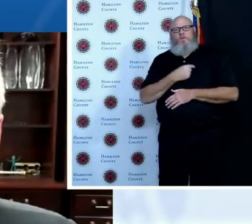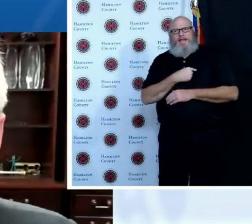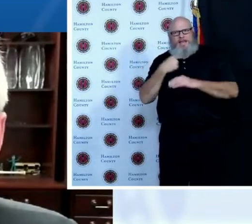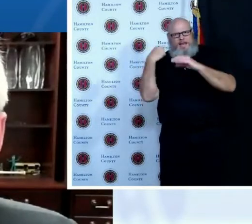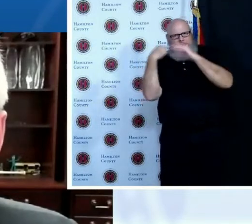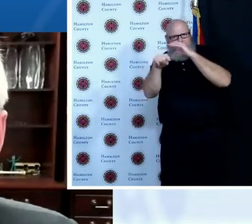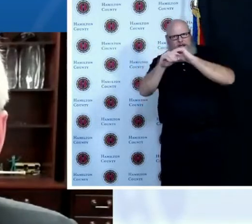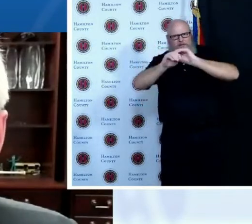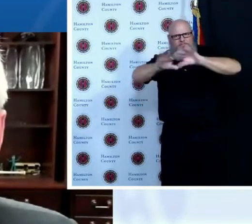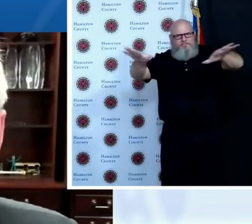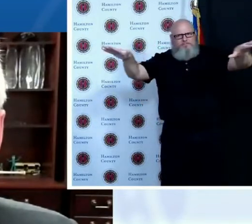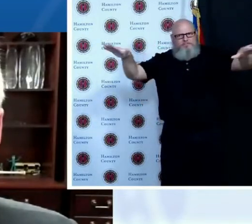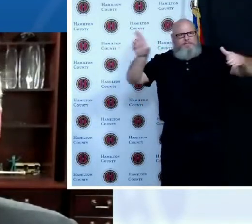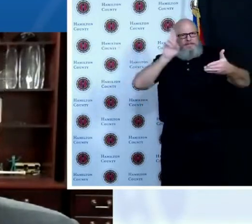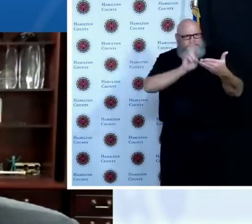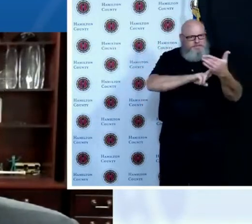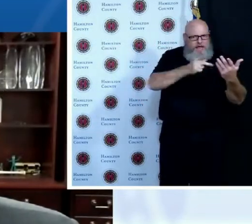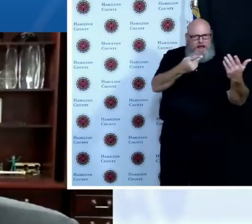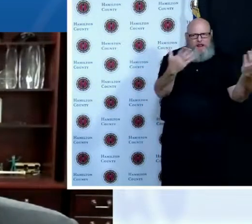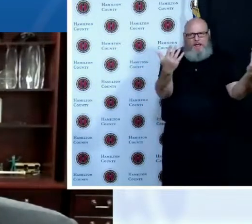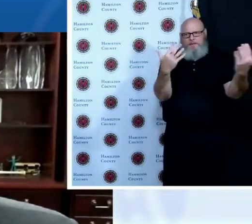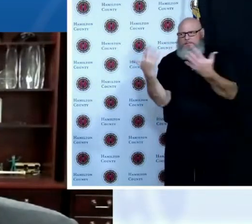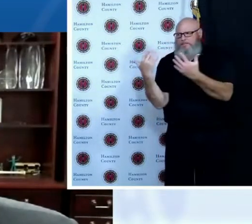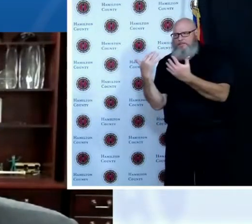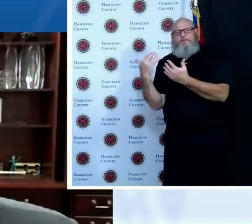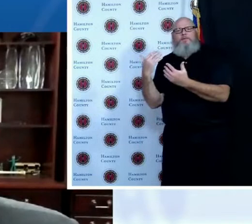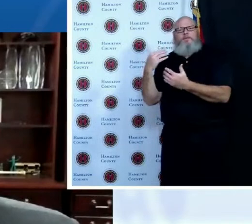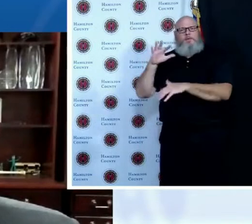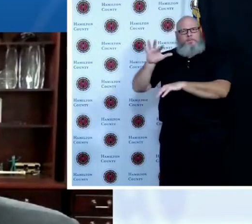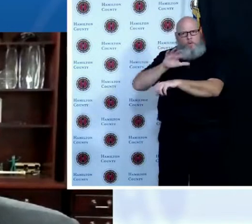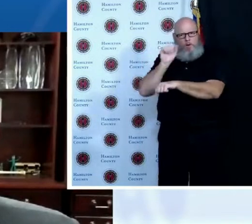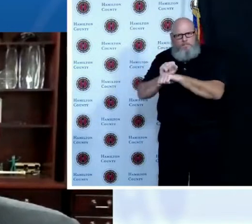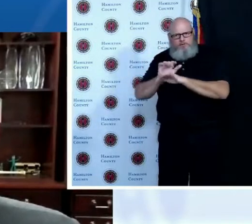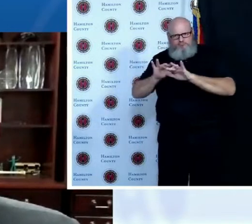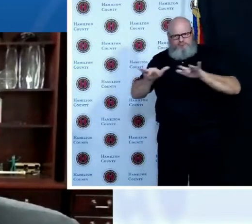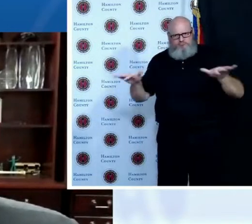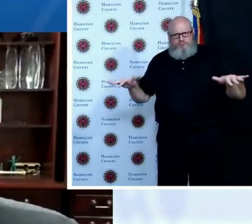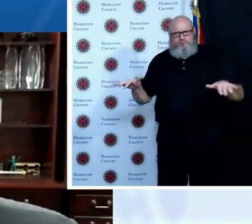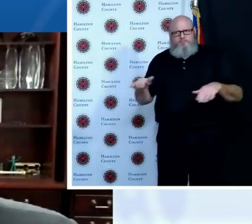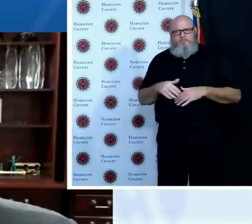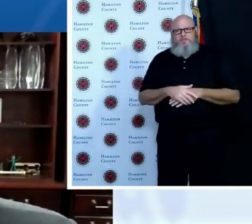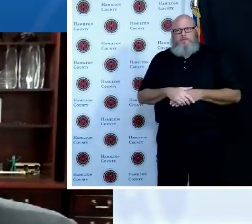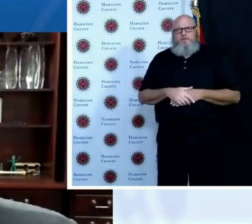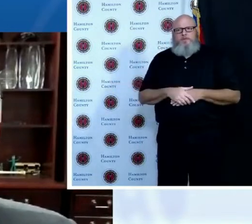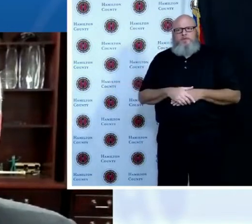our no-show rate in those scheduled appointments is very low with the Pfizer vaccine we actually